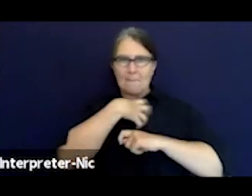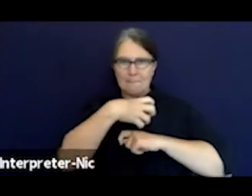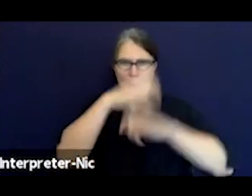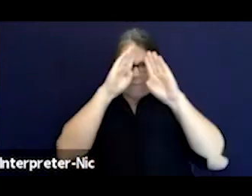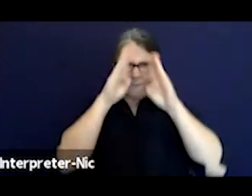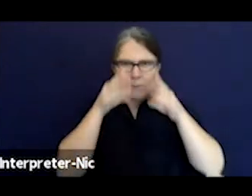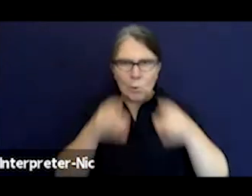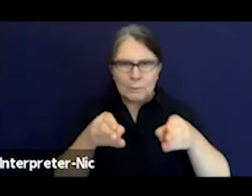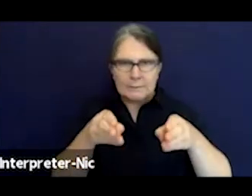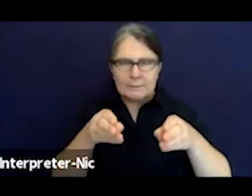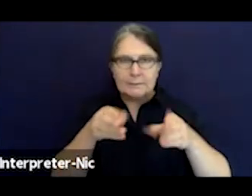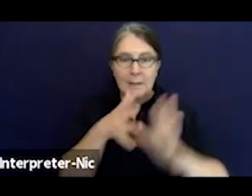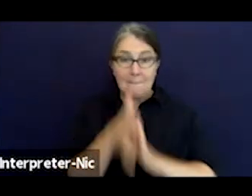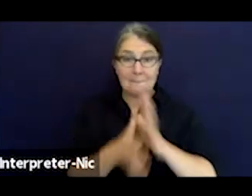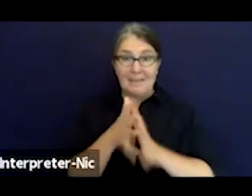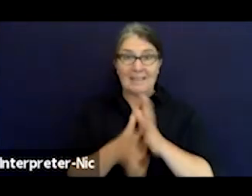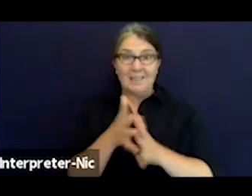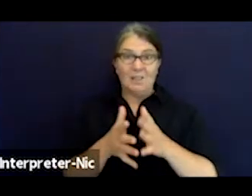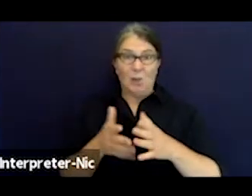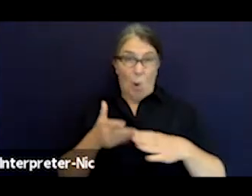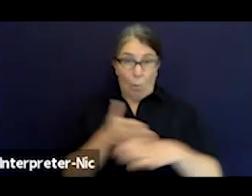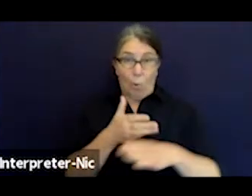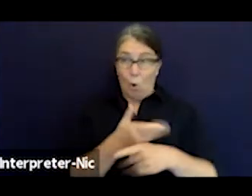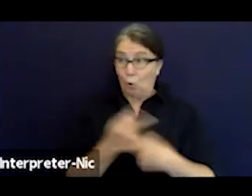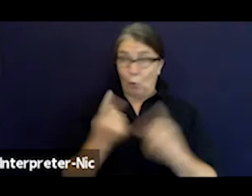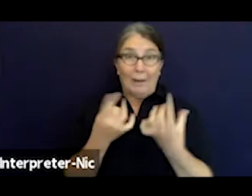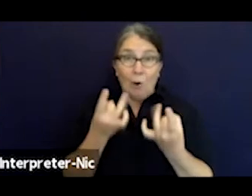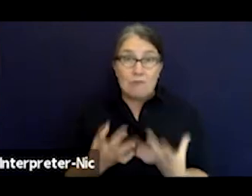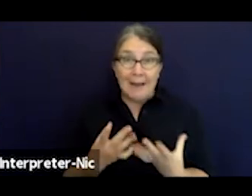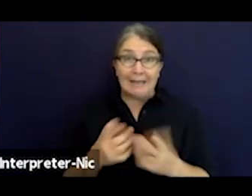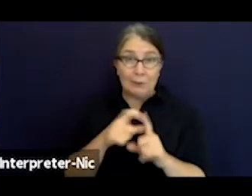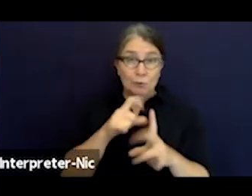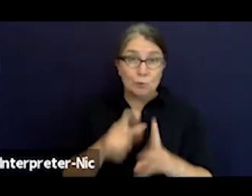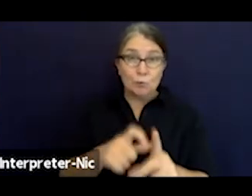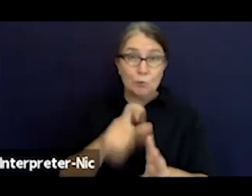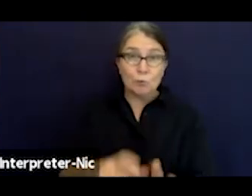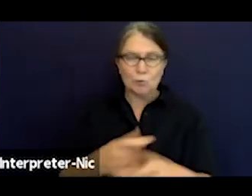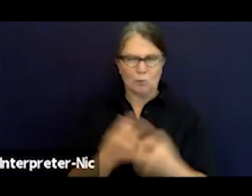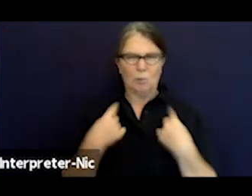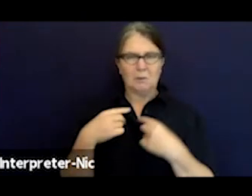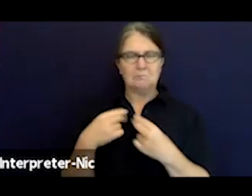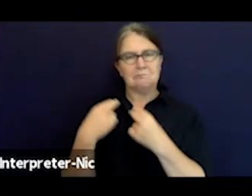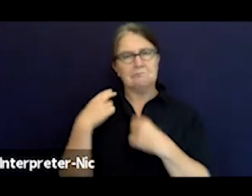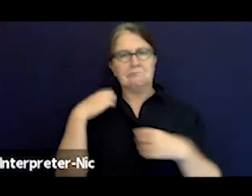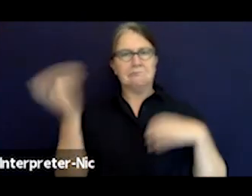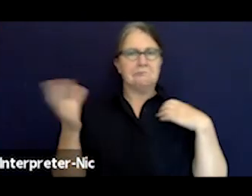work we probably shouldn't be doing in the first place. On your screen, the image is changing.